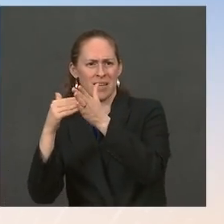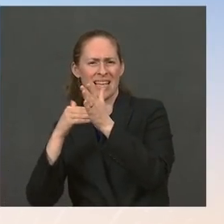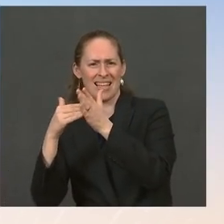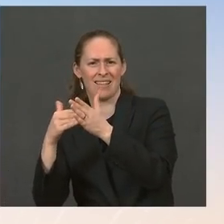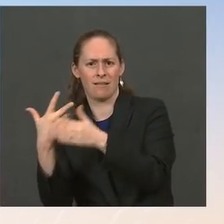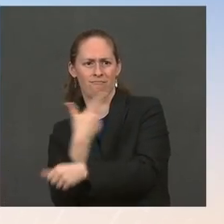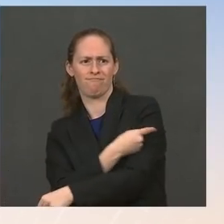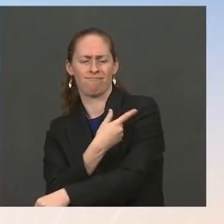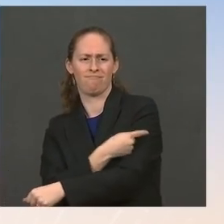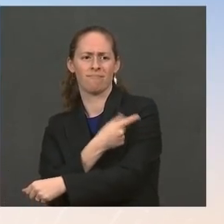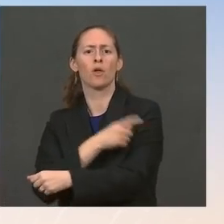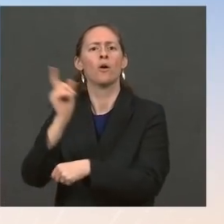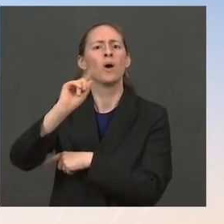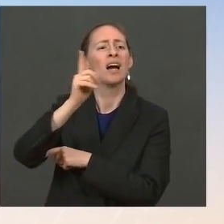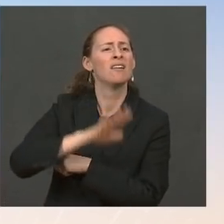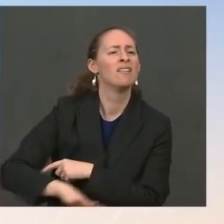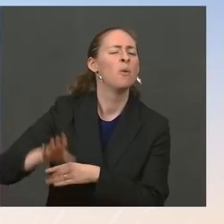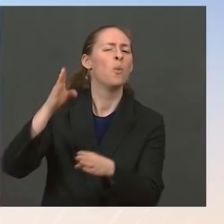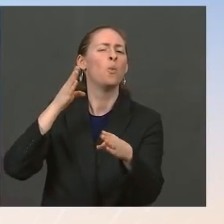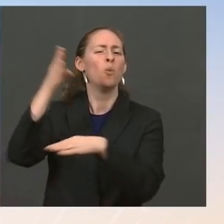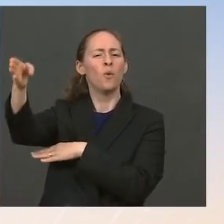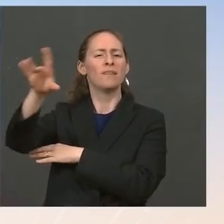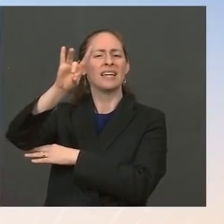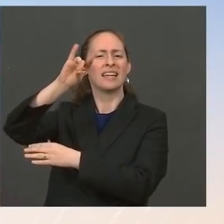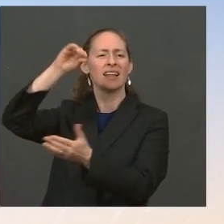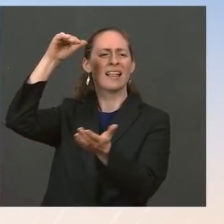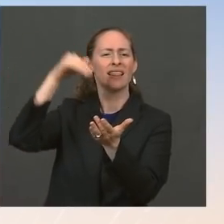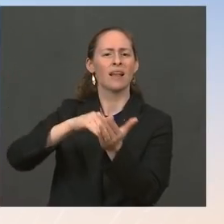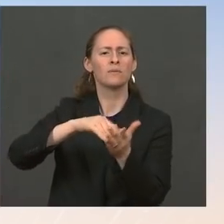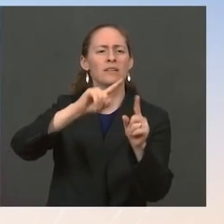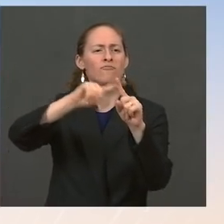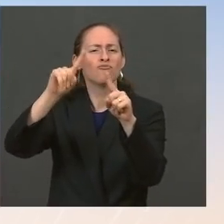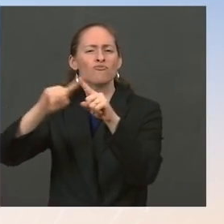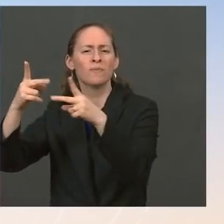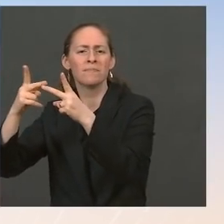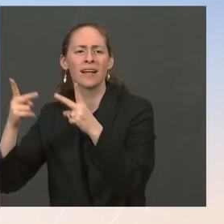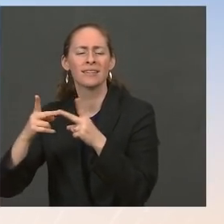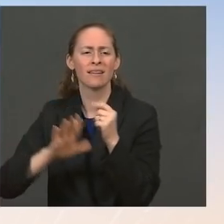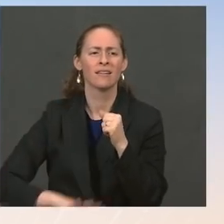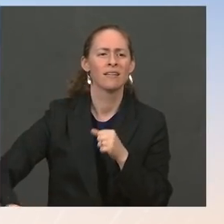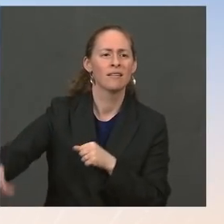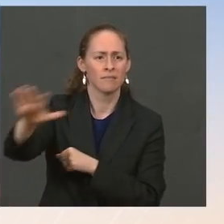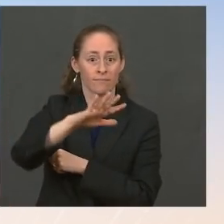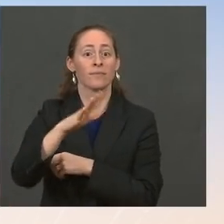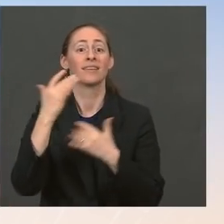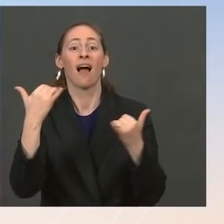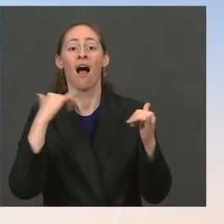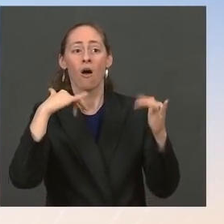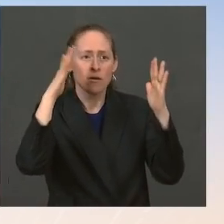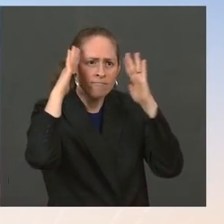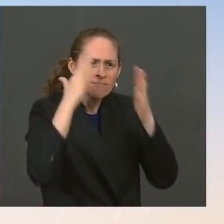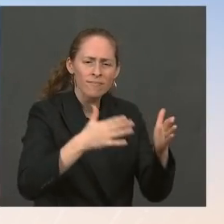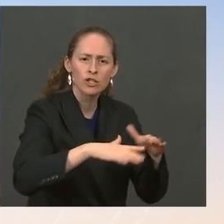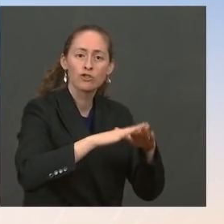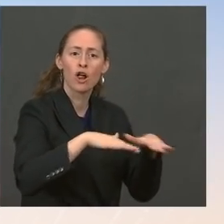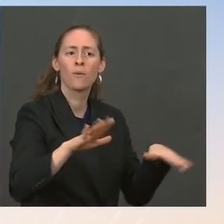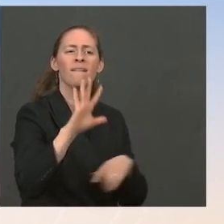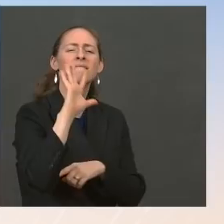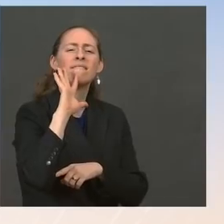Second, we're making strong progress protecting kids, with already 10 percent of 5- to 11-year-olds getting their first shot. Kids that have gotten vaccinated this week